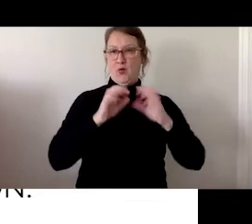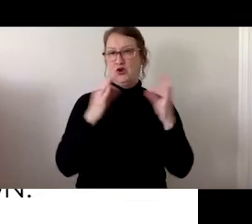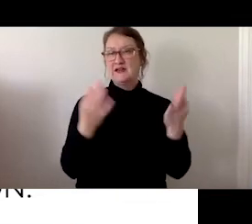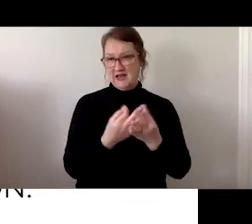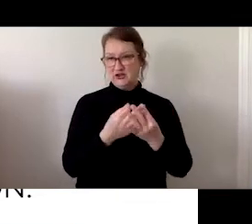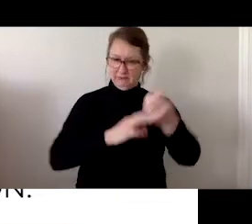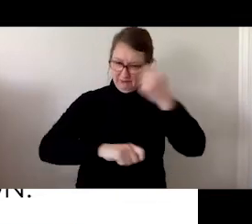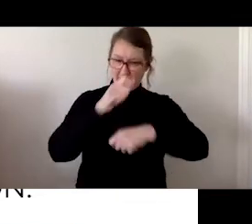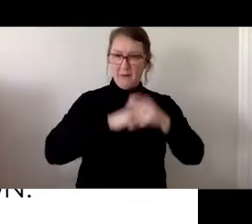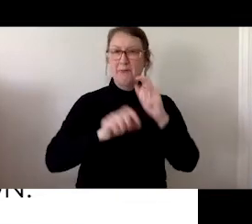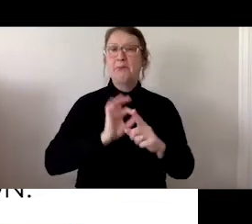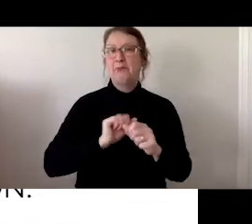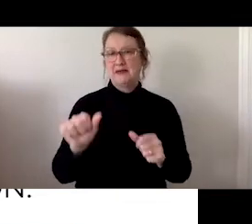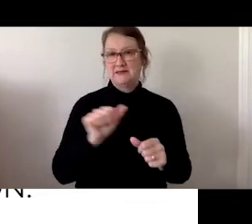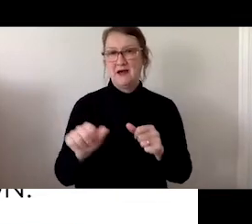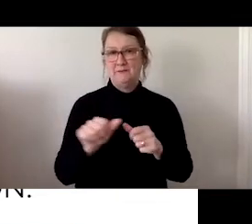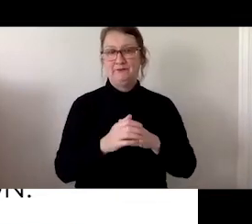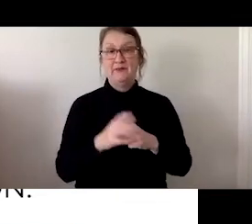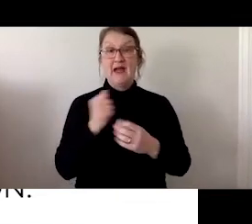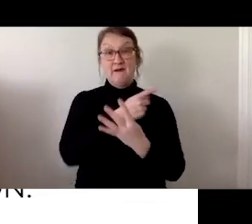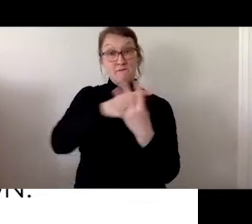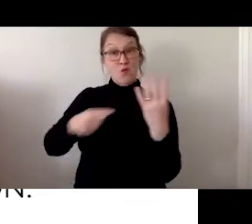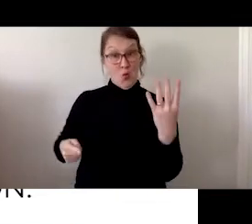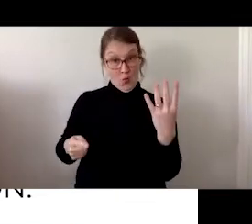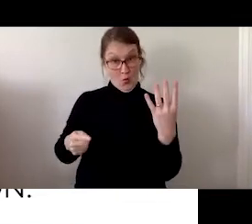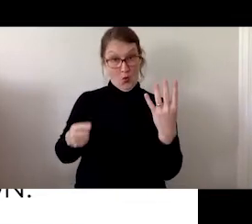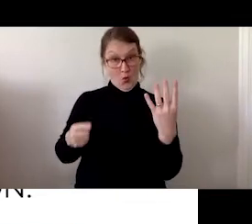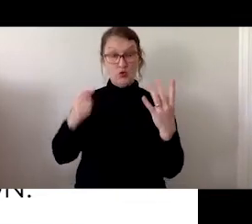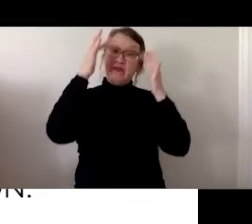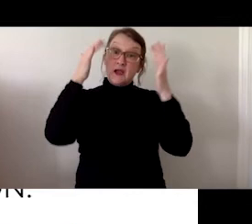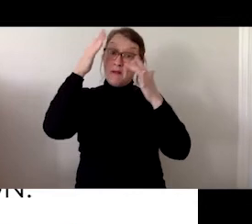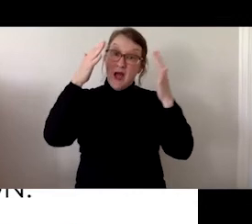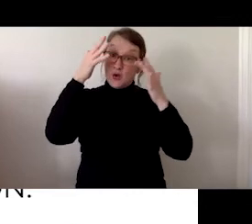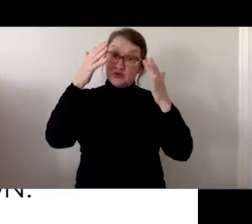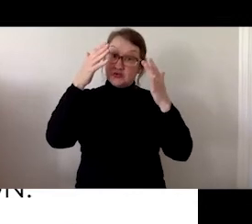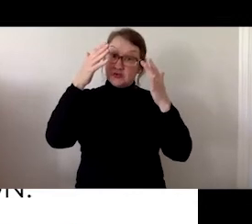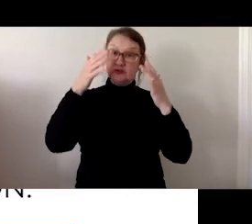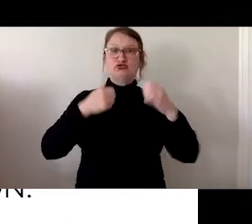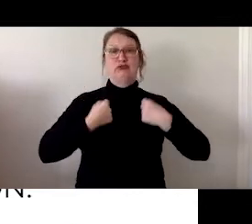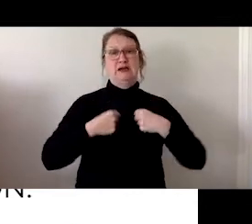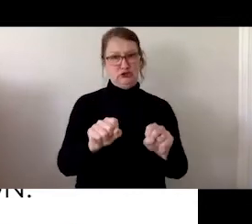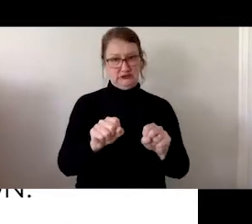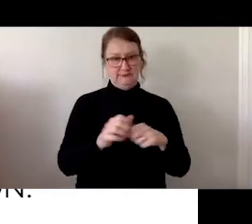So I've got four suggestions for you to look at here in getting your mind prepared for your strategy. First of all, can you activate community